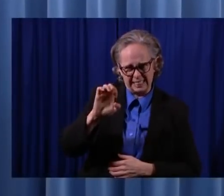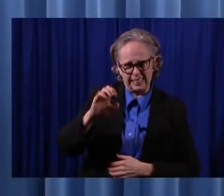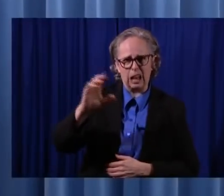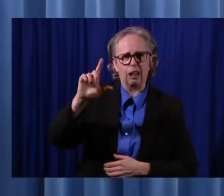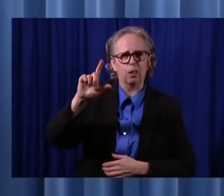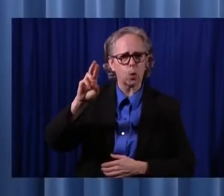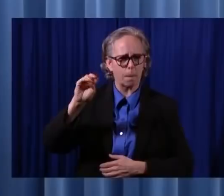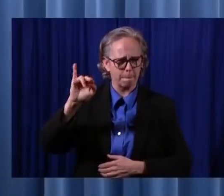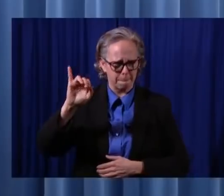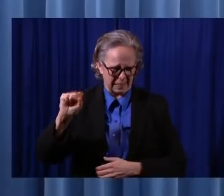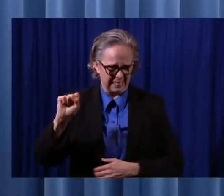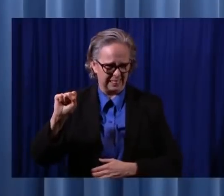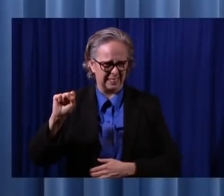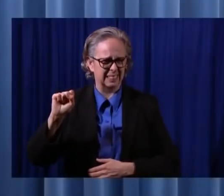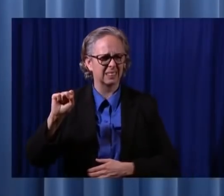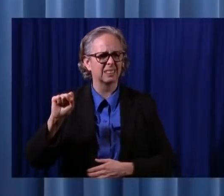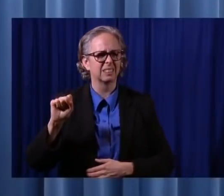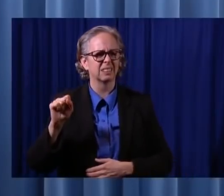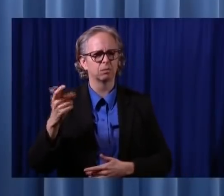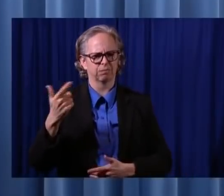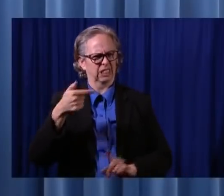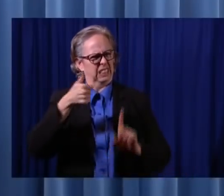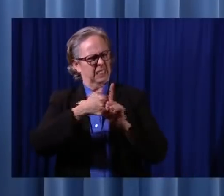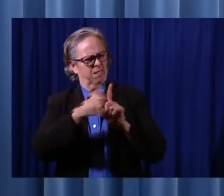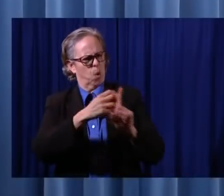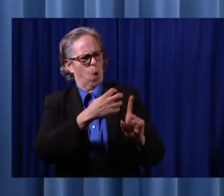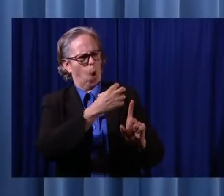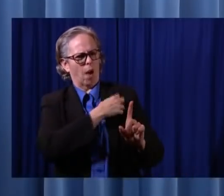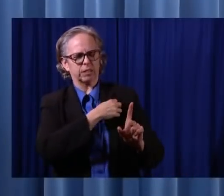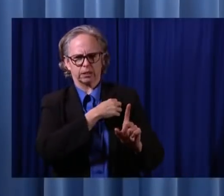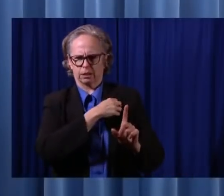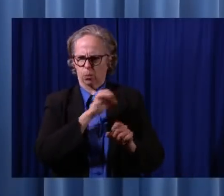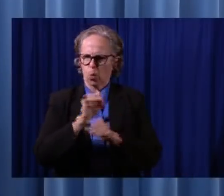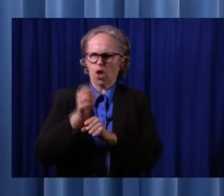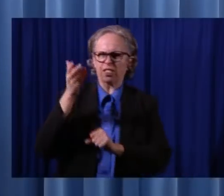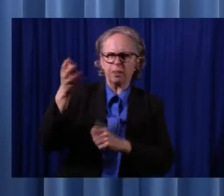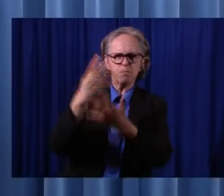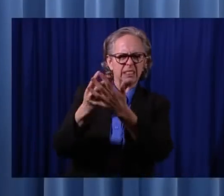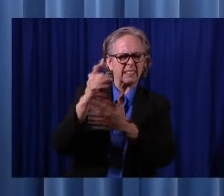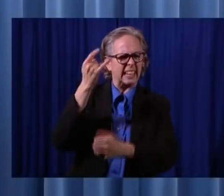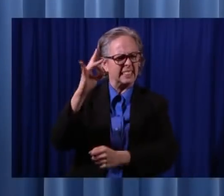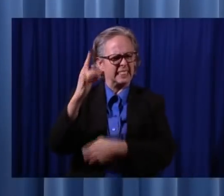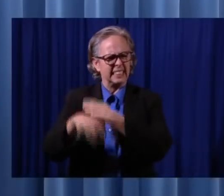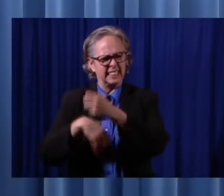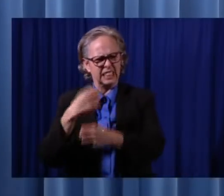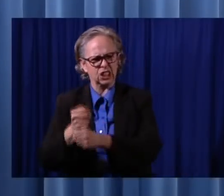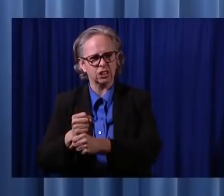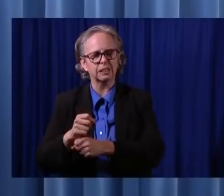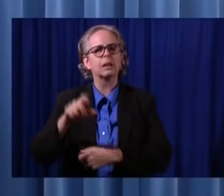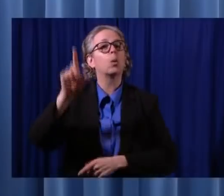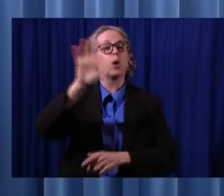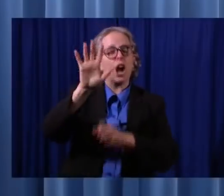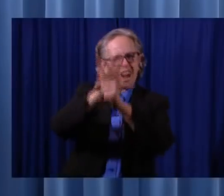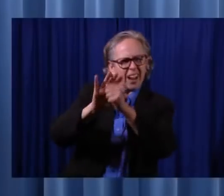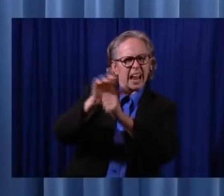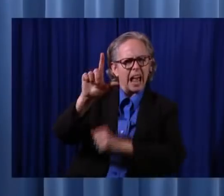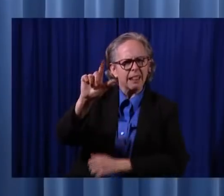MOVING ON TO SADDER NEWS. SADLY, OHIO'S CORRECTION COMMUNITY IS MOURNING THE LOSS , TODAY OF ANOTHER MEMBER OF